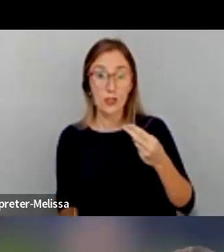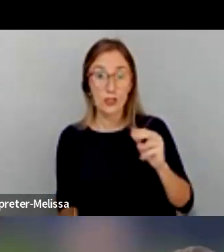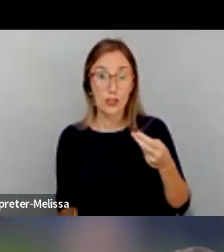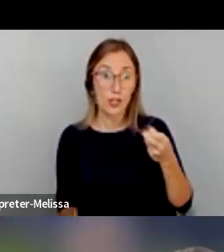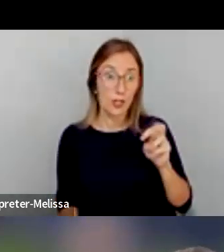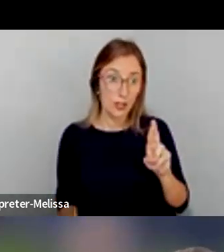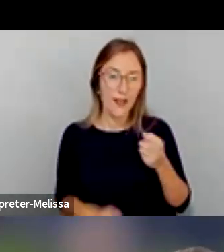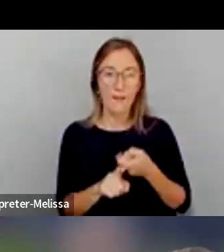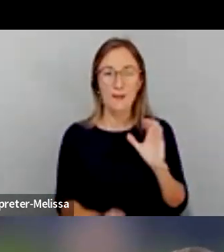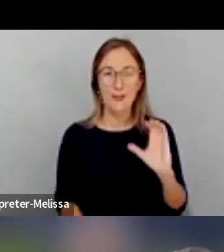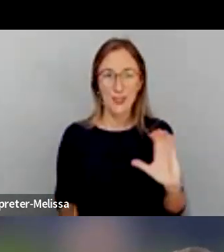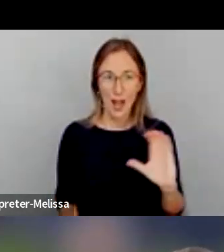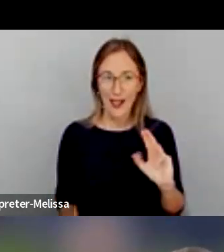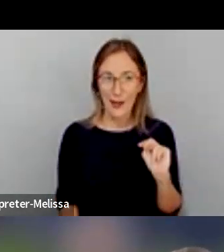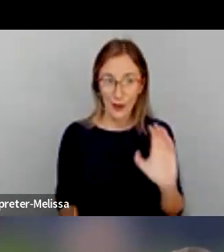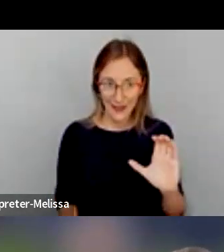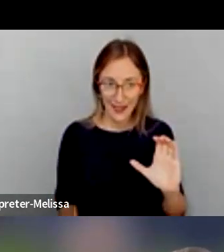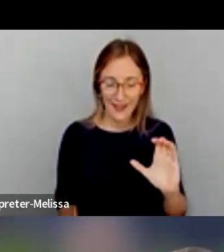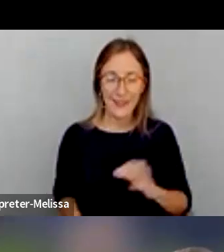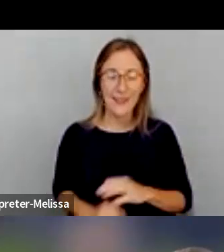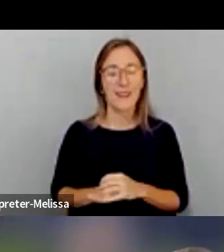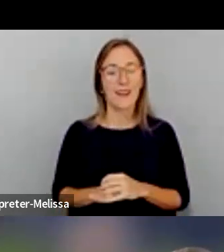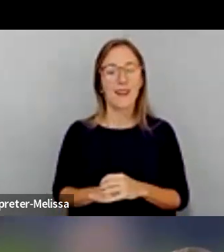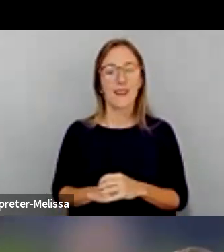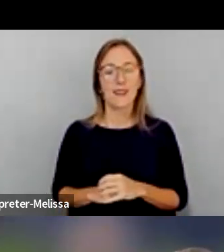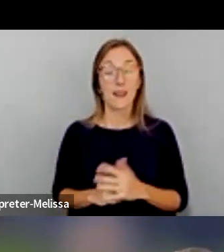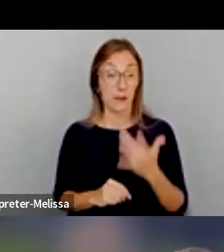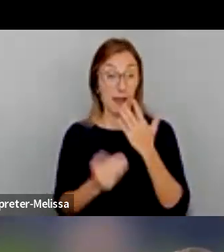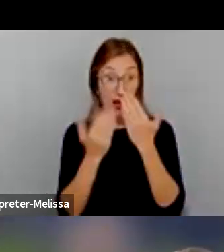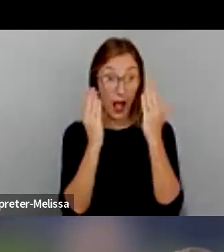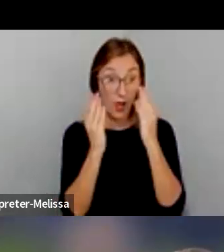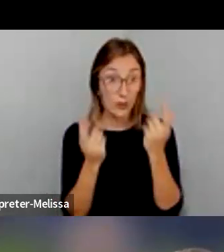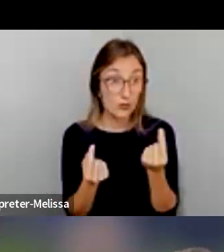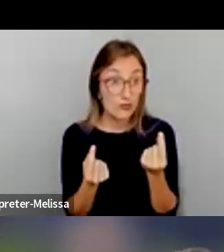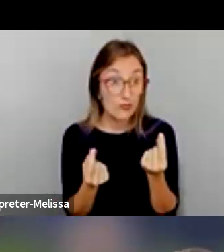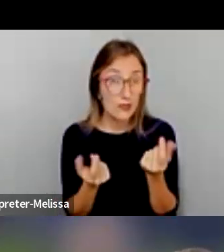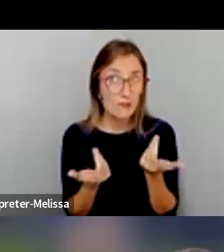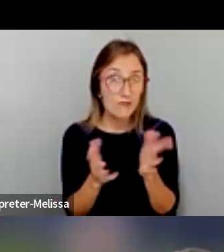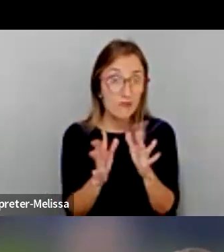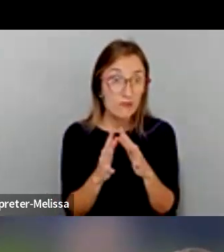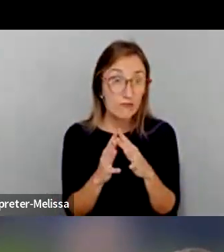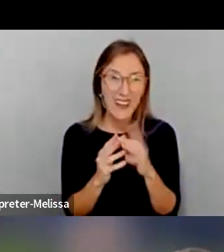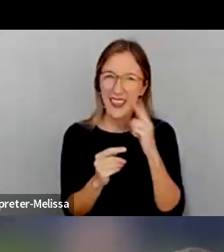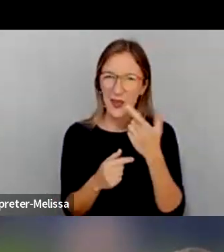call on Jordan. Hi, everyone. My name is Jordan and I use she/her pronouns.